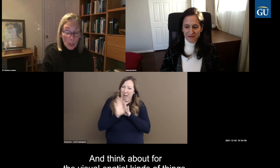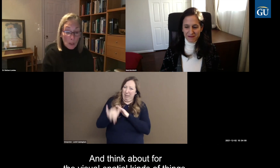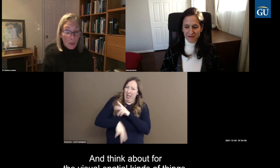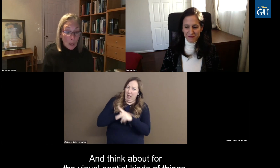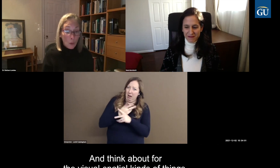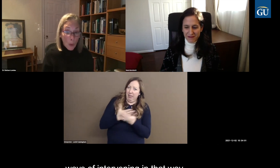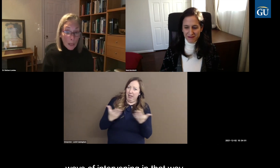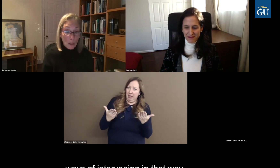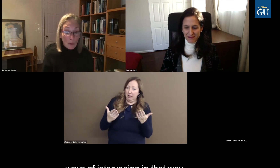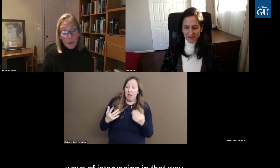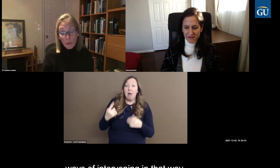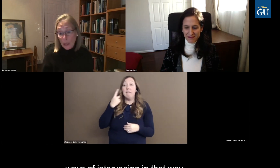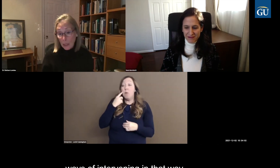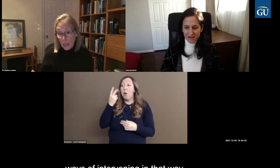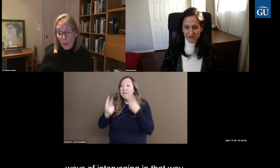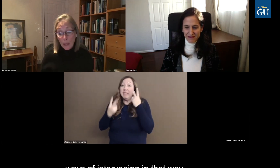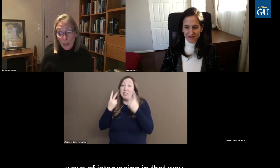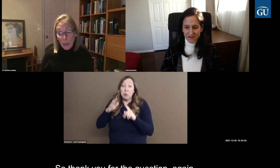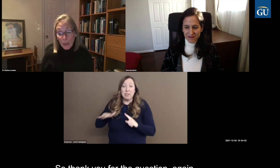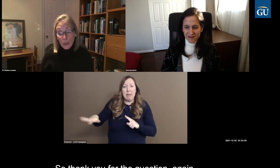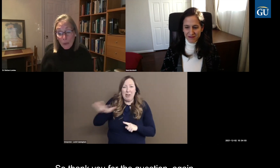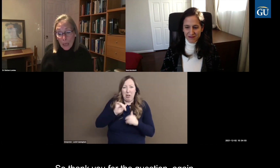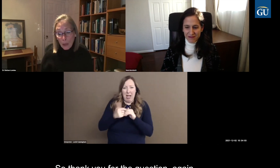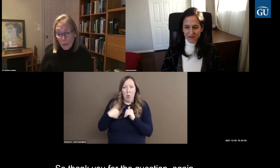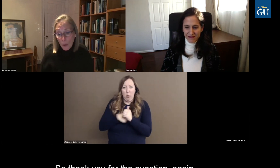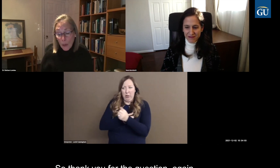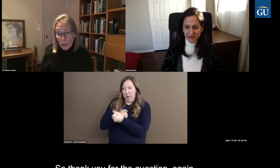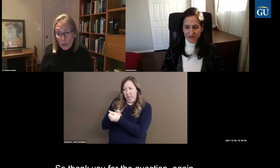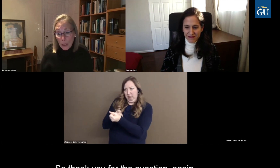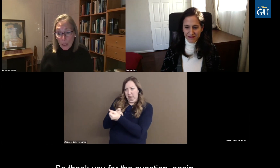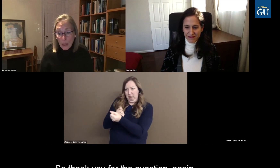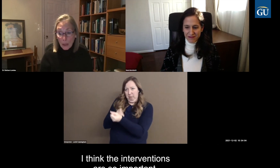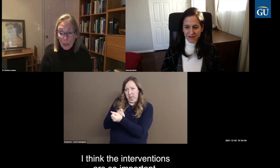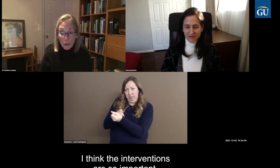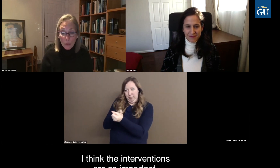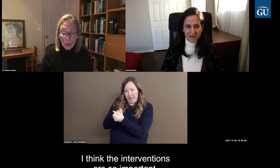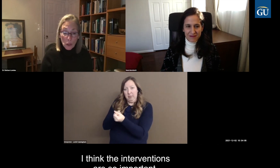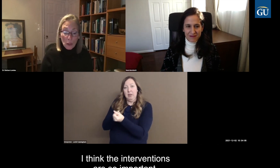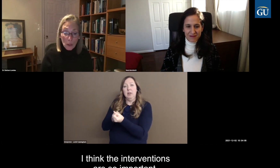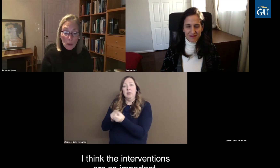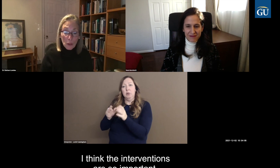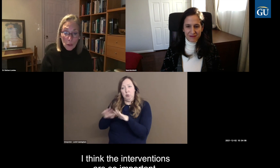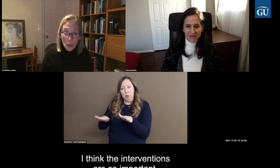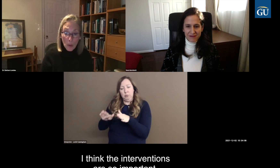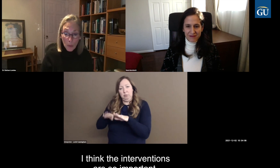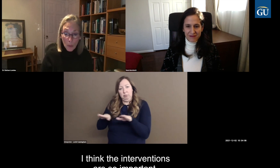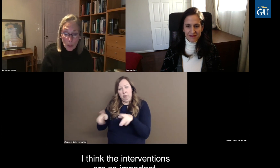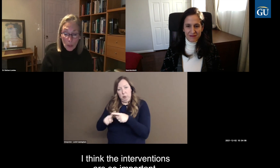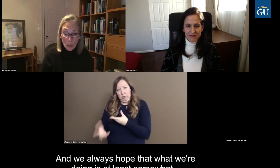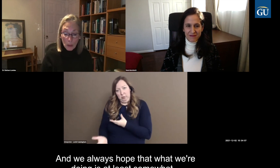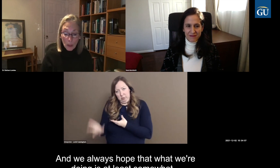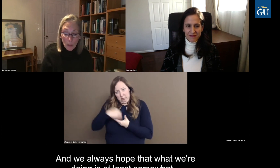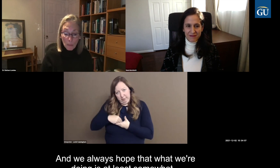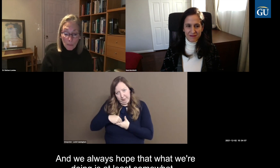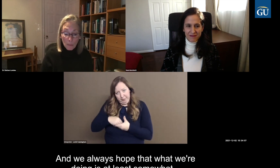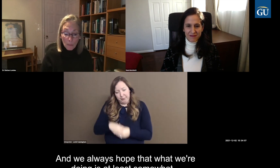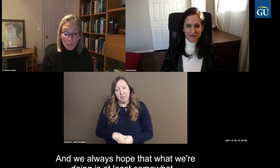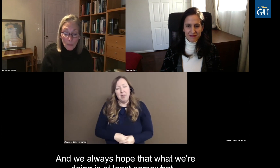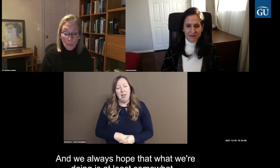of things ways of intervening in that way so thank you for the question again i think the interventions are so